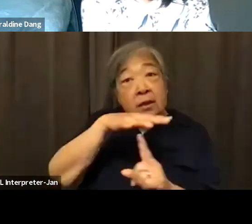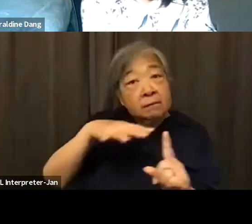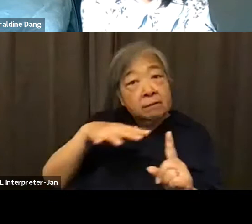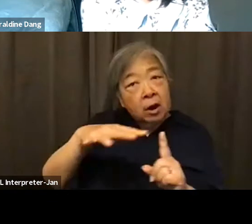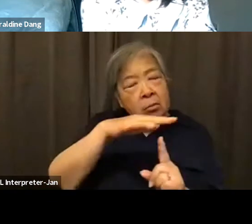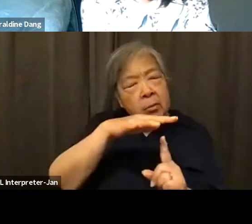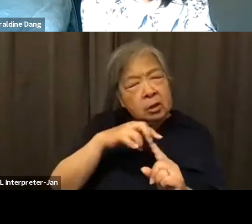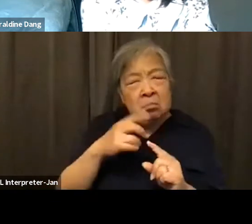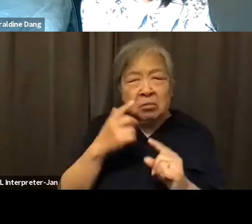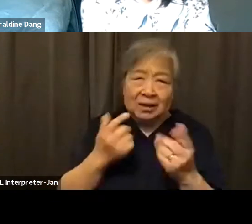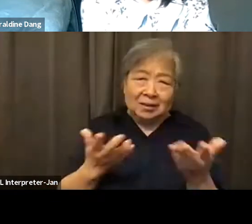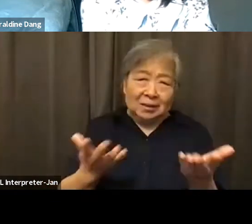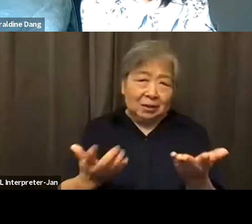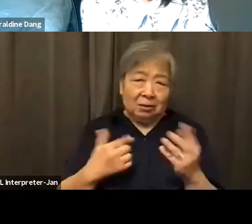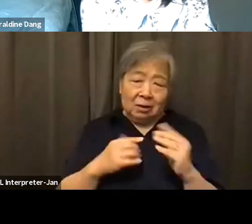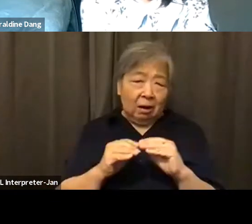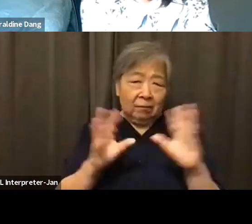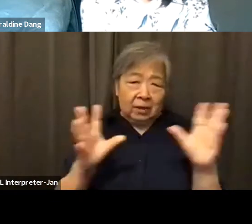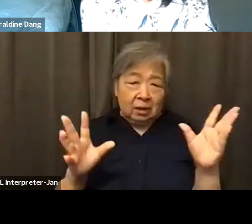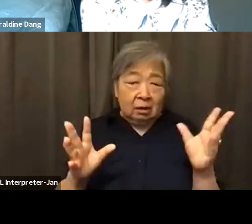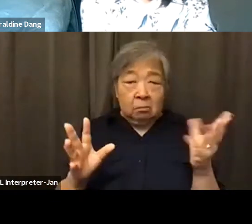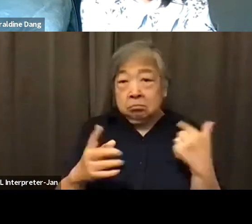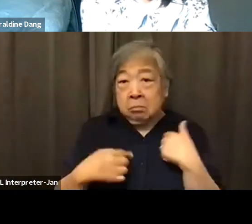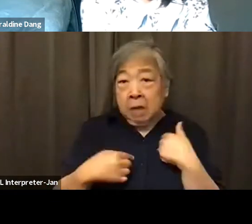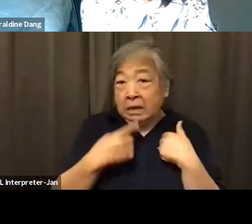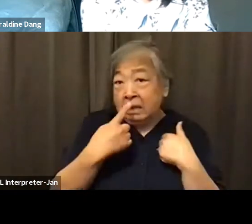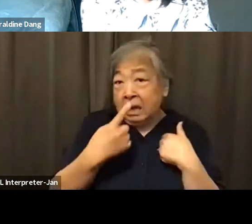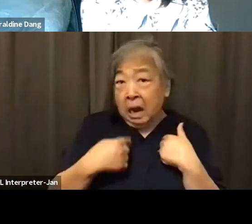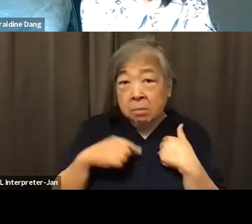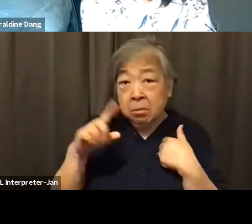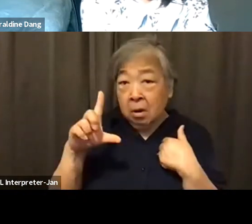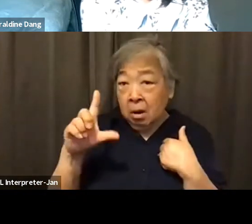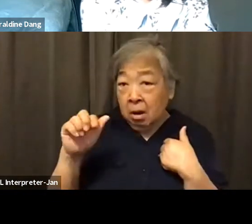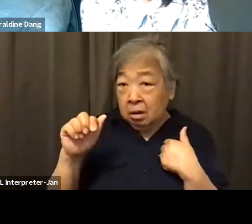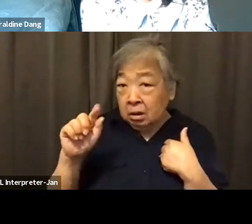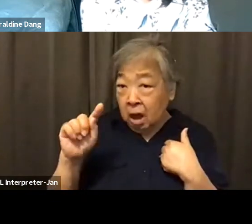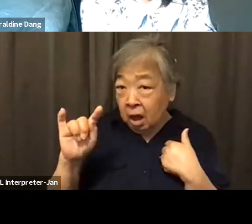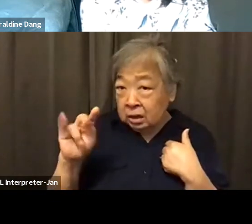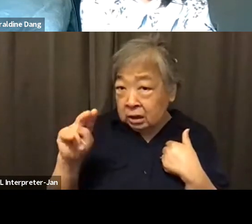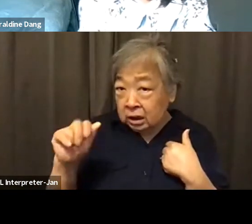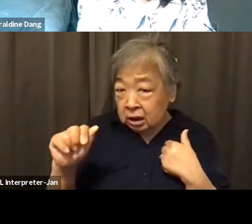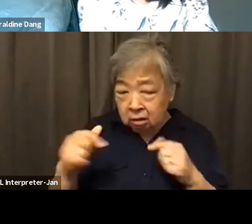obviously I just say I'm Latina and that's what I look like and that's just what people